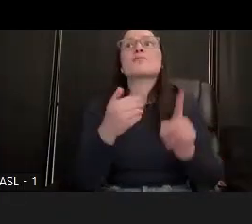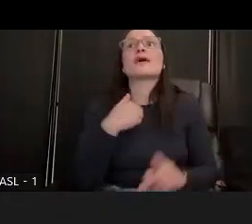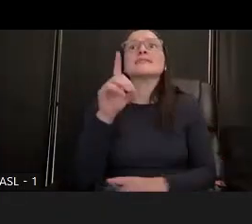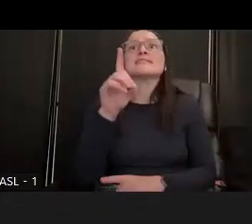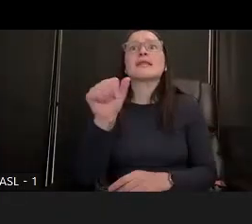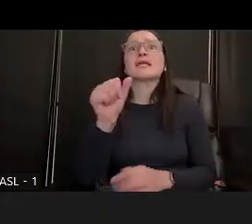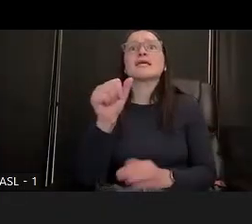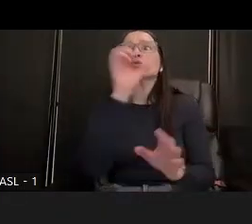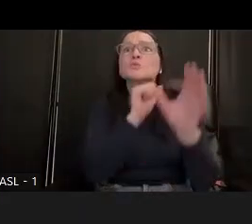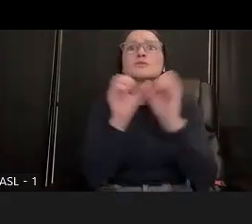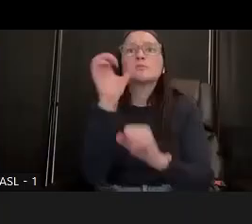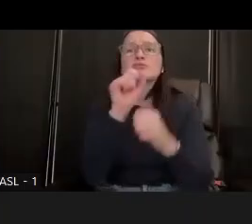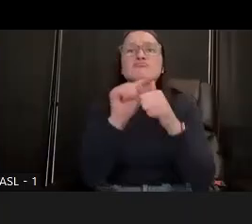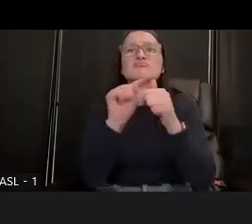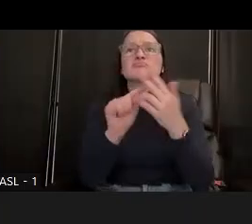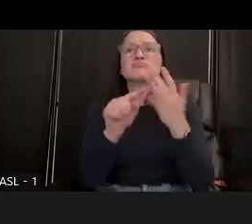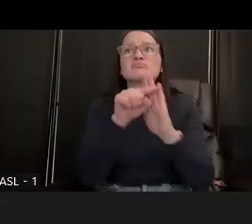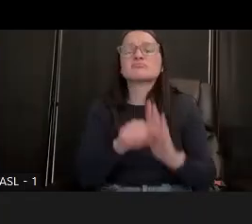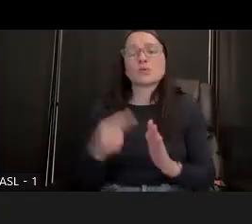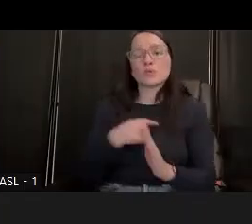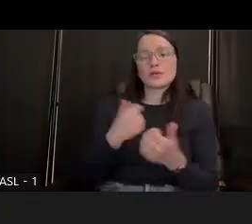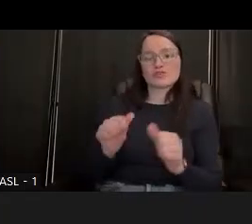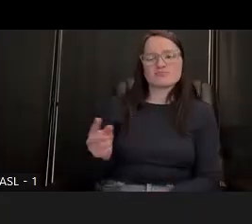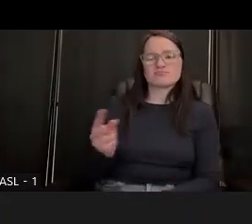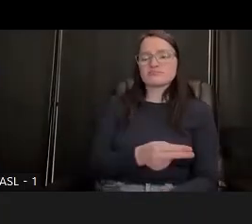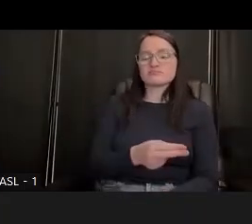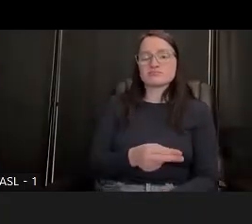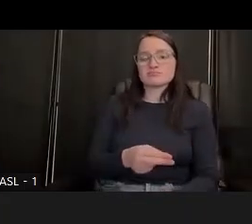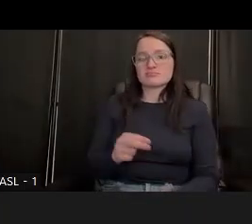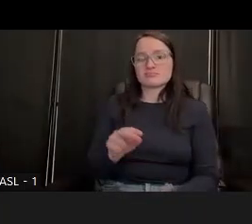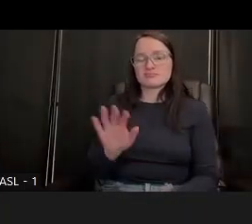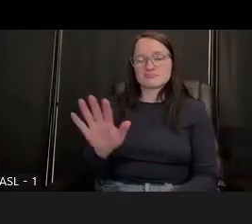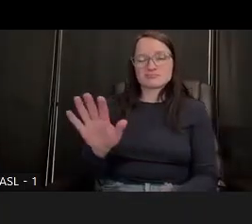uh as often as possible. Um so for us at Microsoft within this program and this is